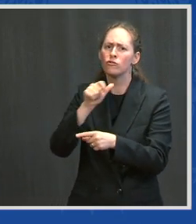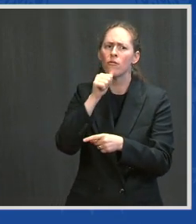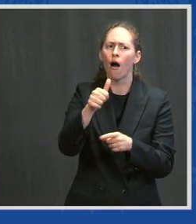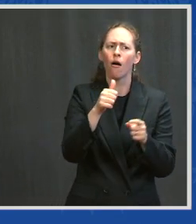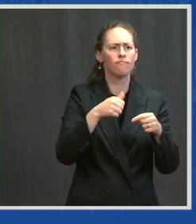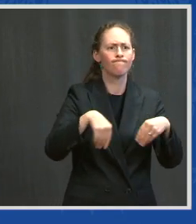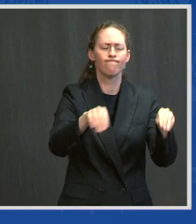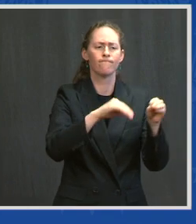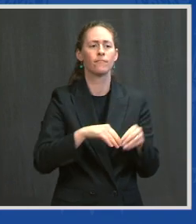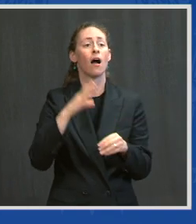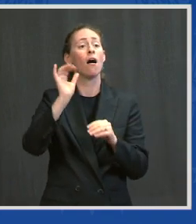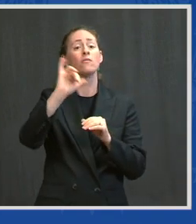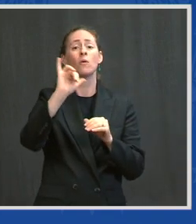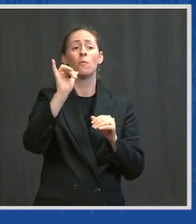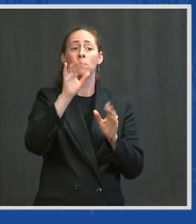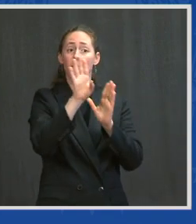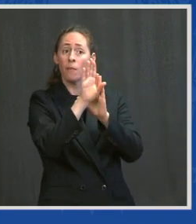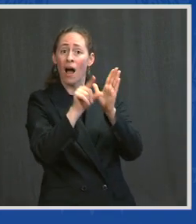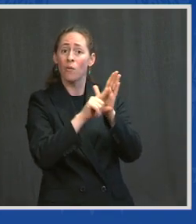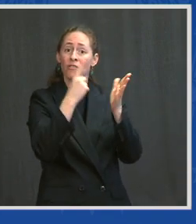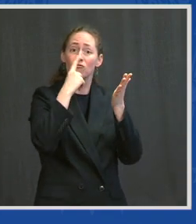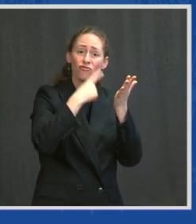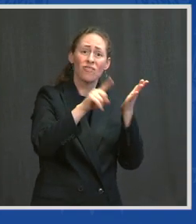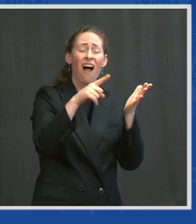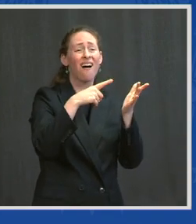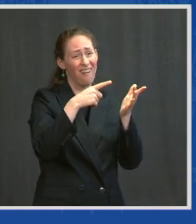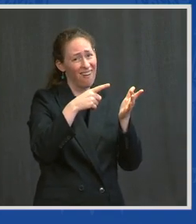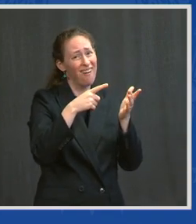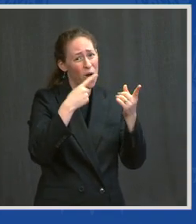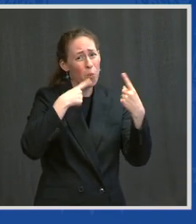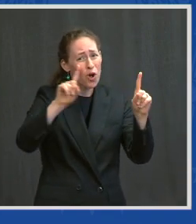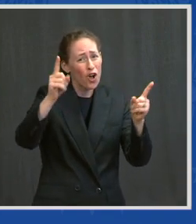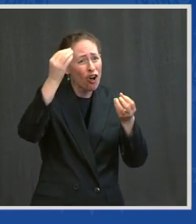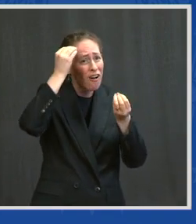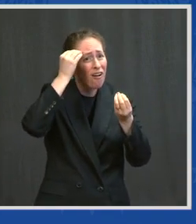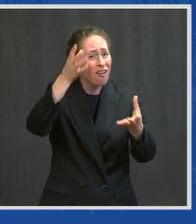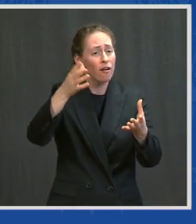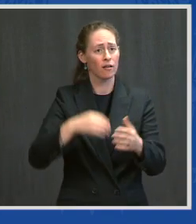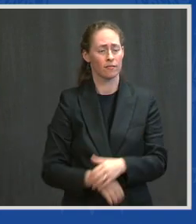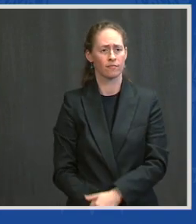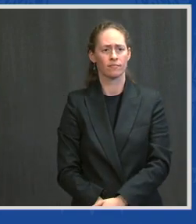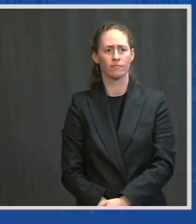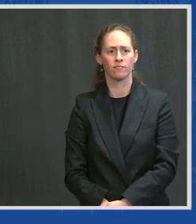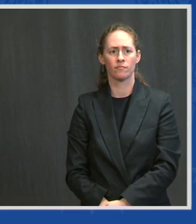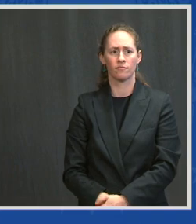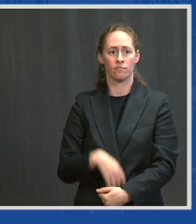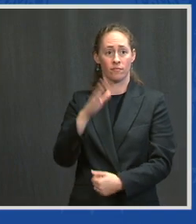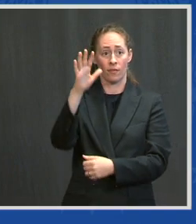Background checks have thus far kept more than 3 million guns out of the hands of felons --